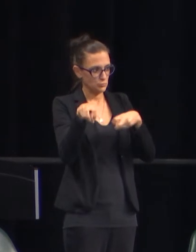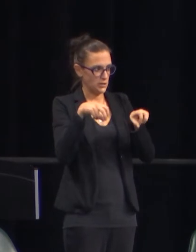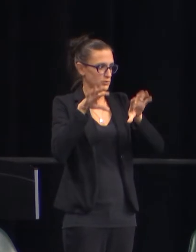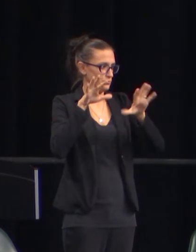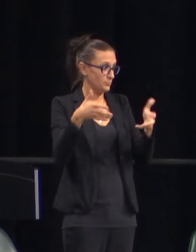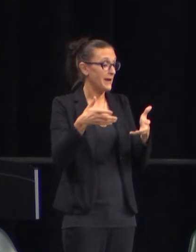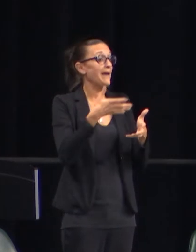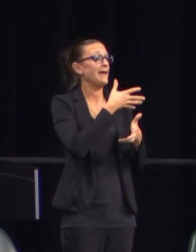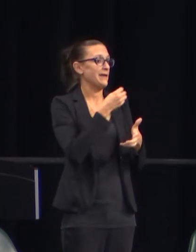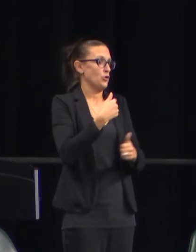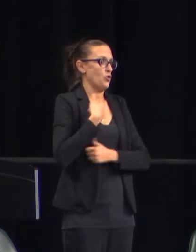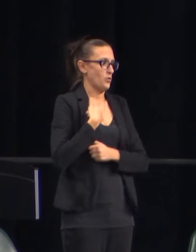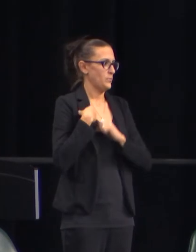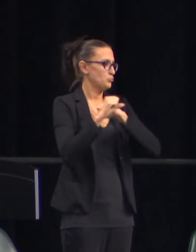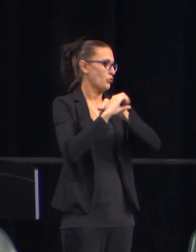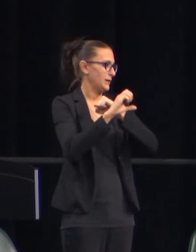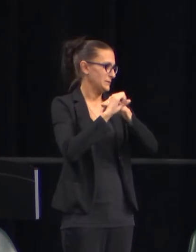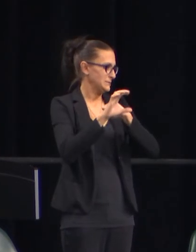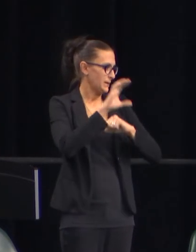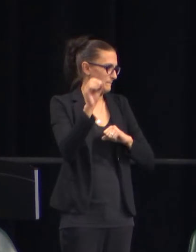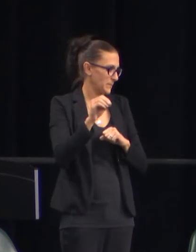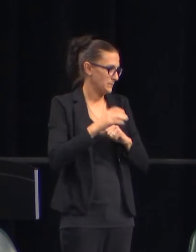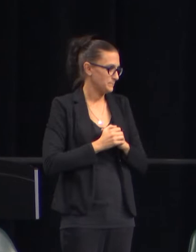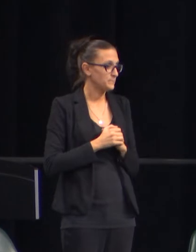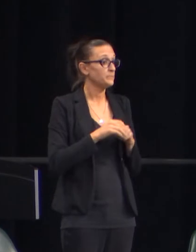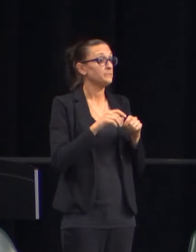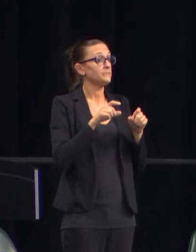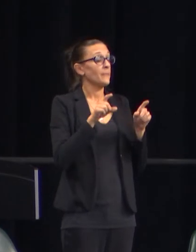and the Army Broadcasting Company. As a reservist,